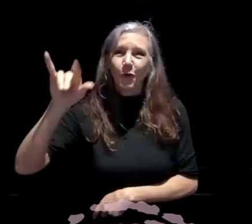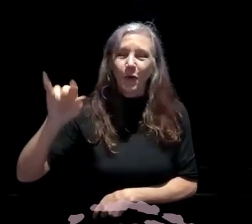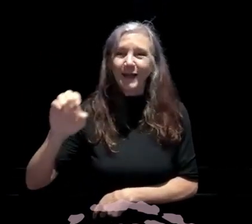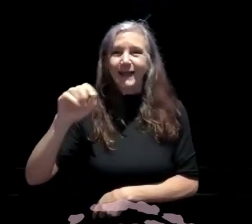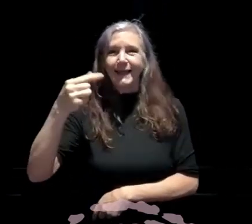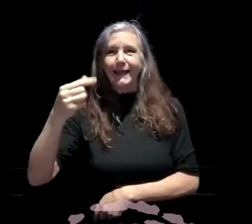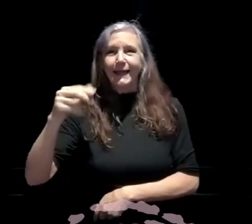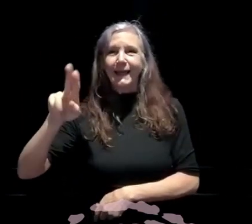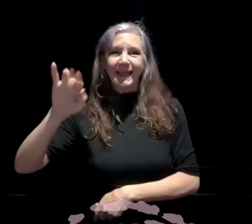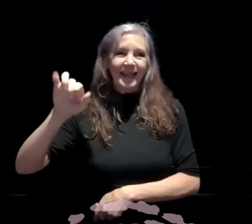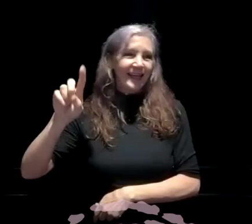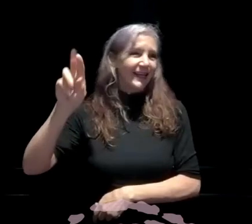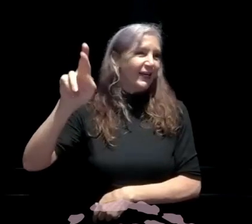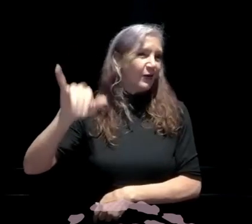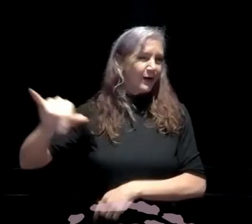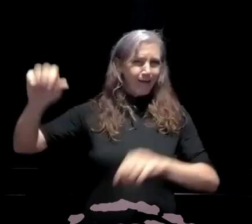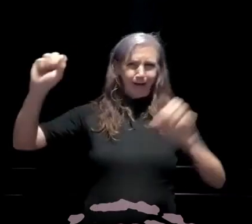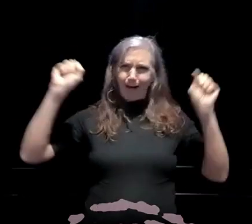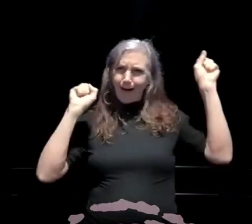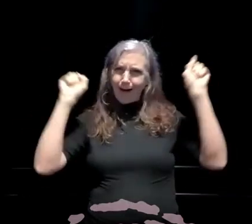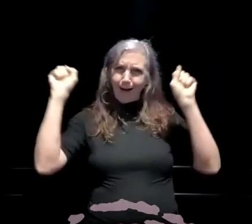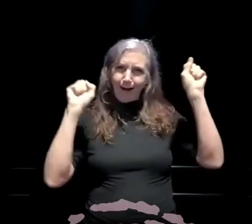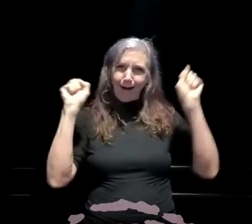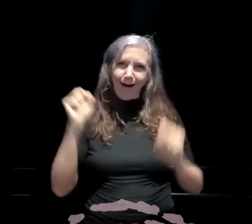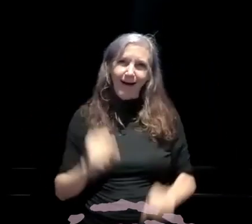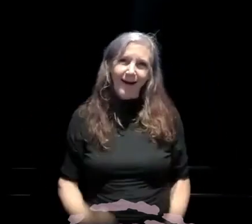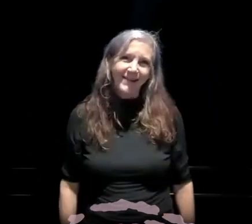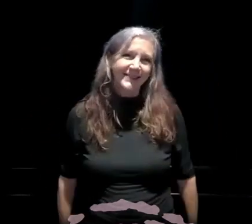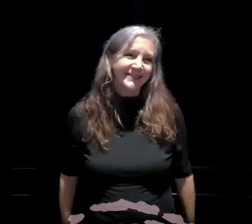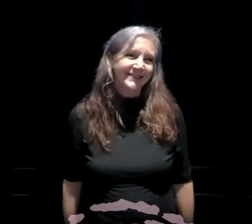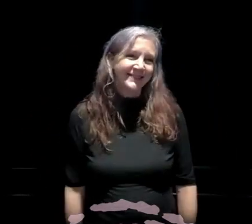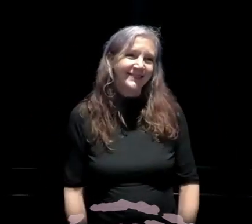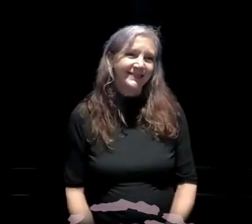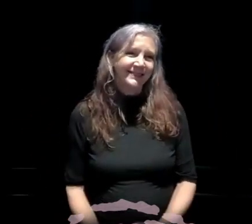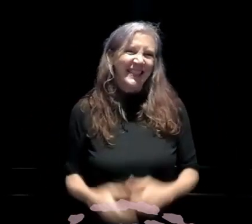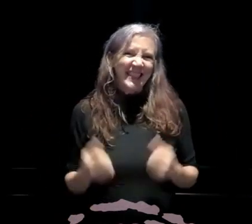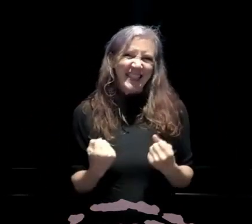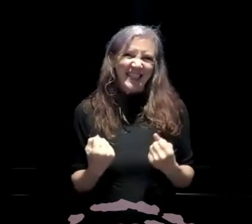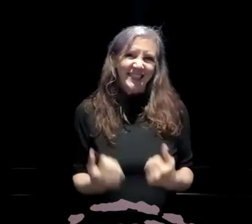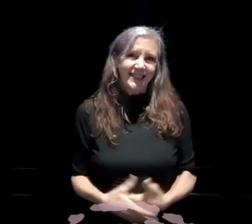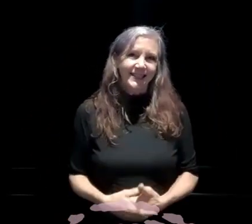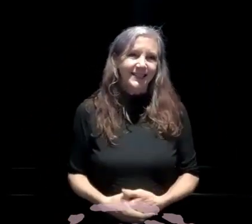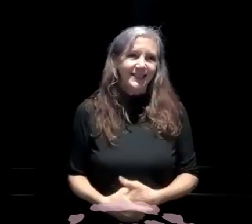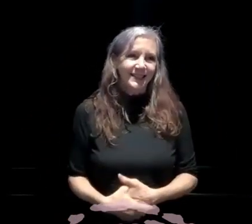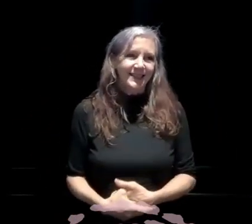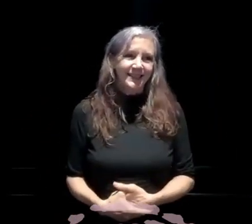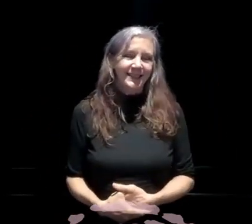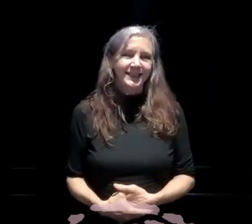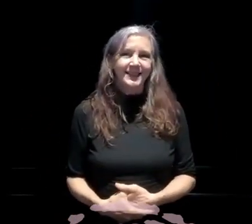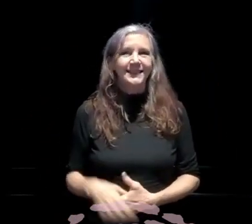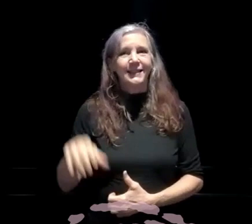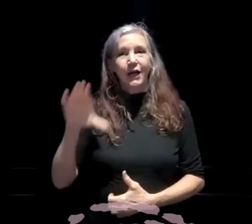That's right. Oh, I love that.